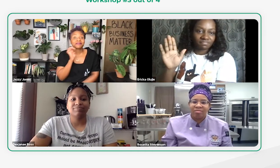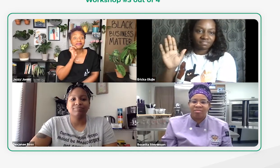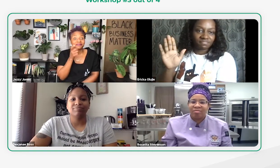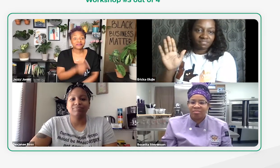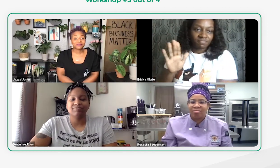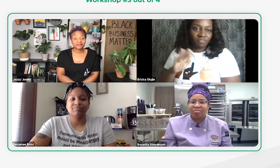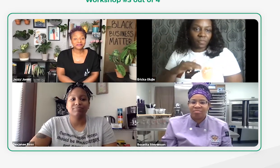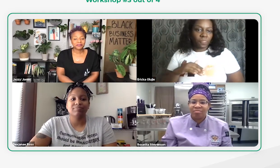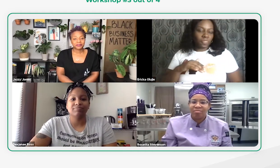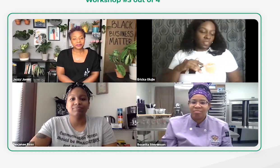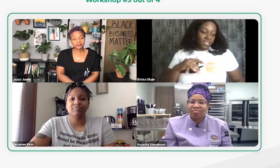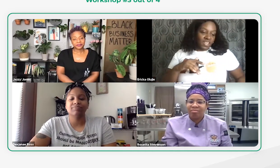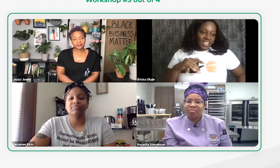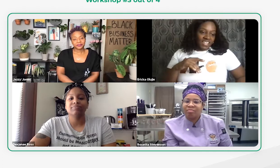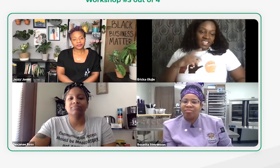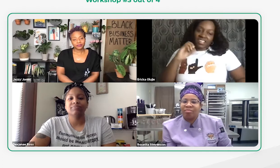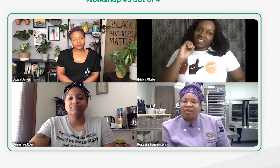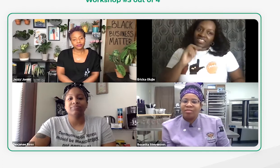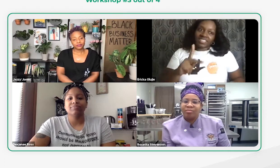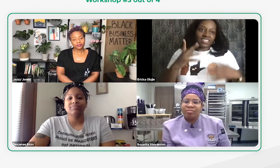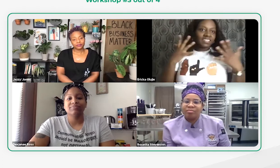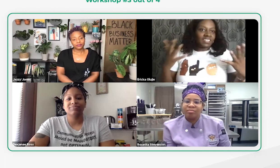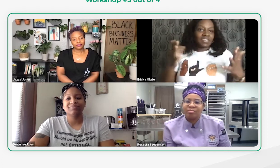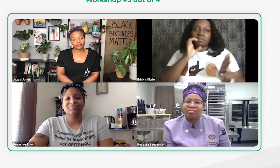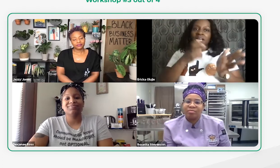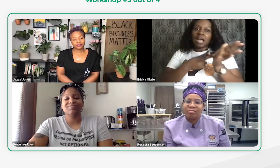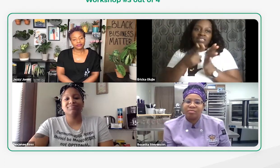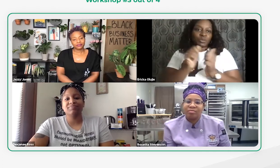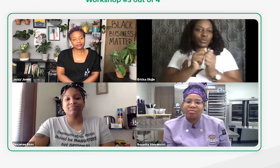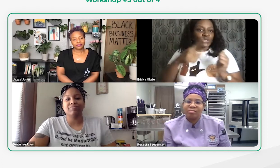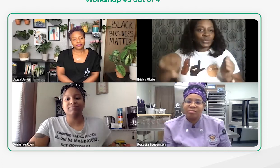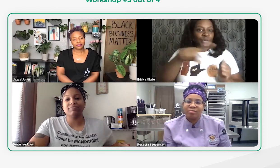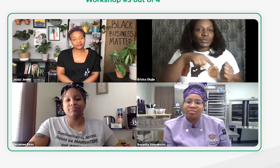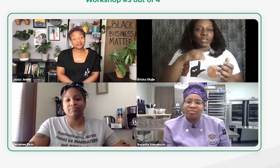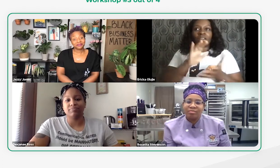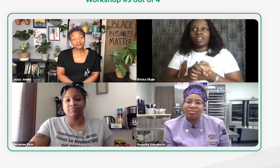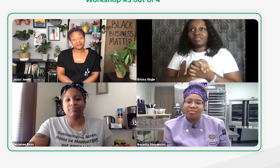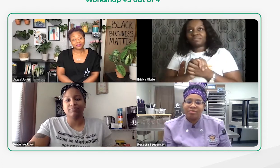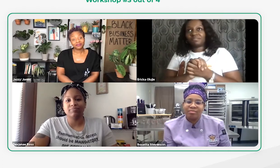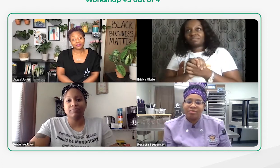Ericka To be honest with all of you,